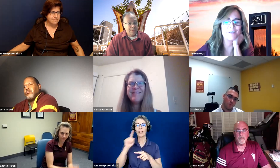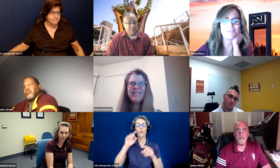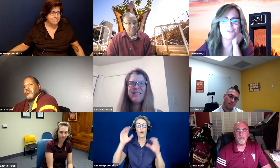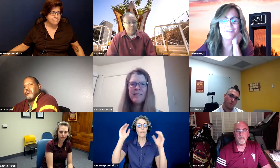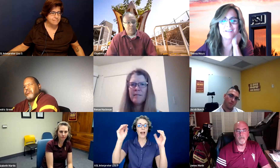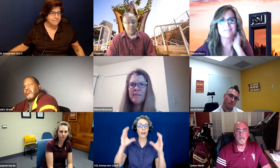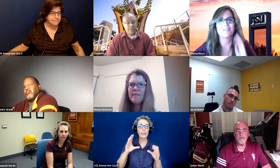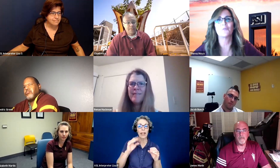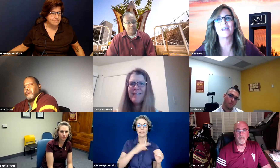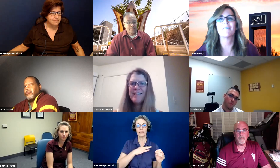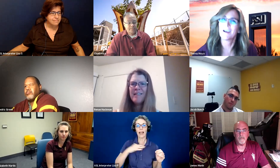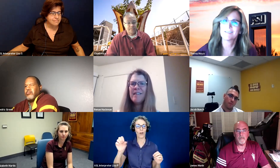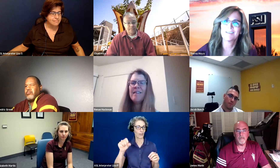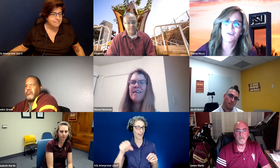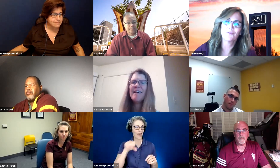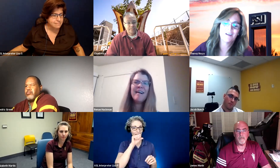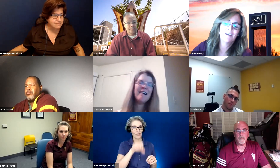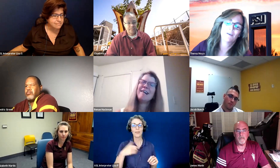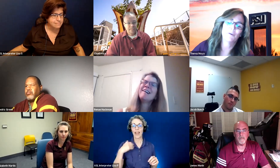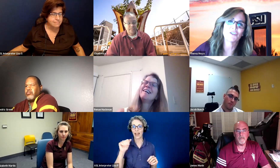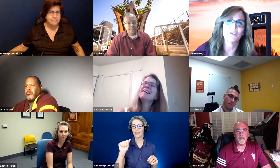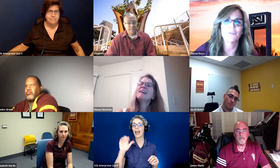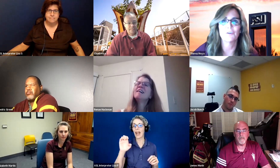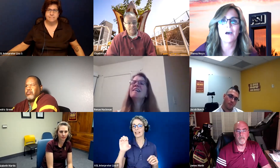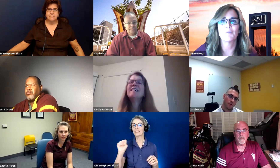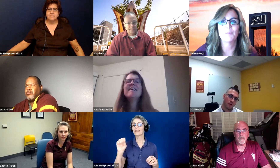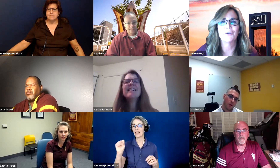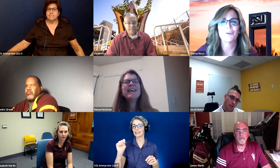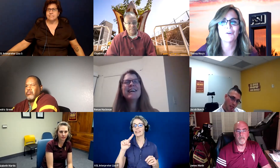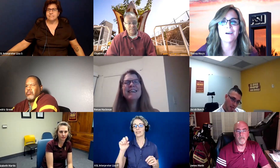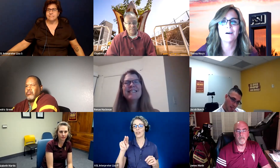I'd love to. Yes. So we have access zone, which if you're not familiar,